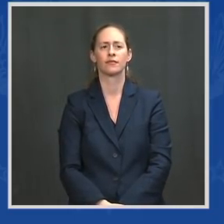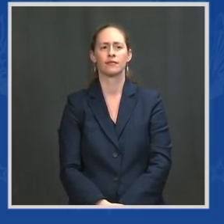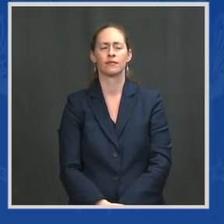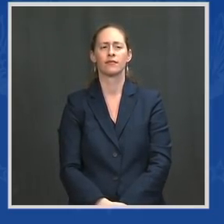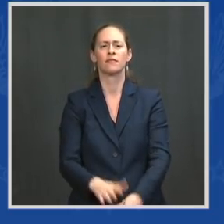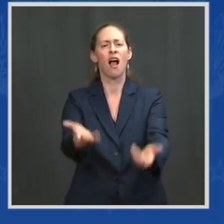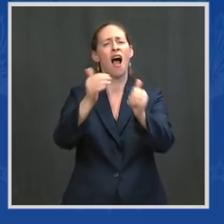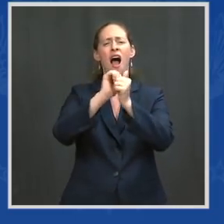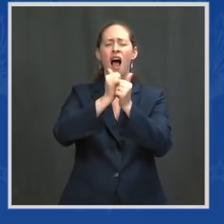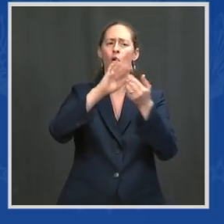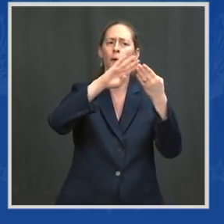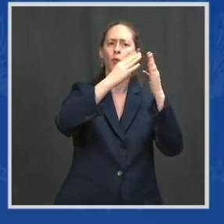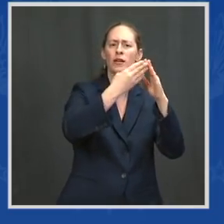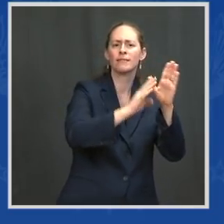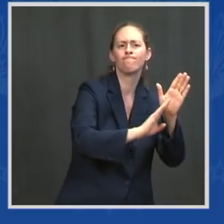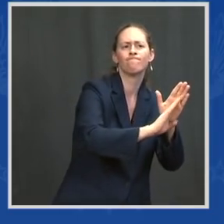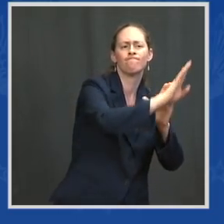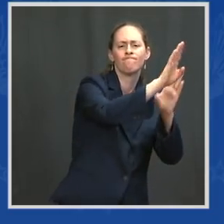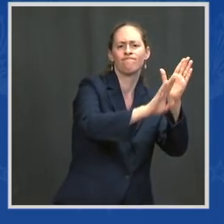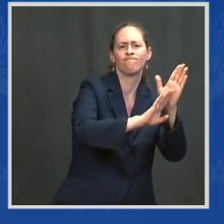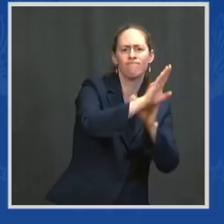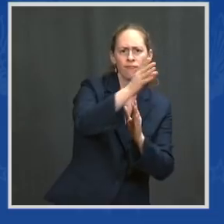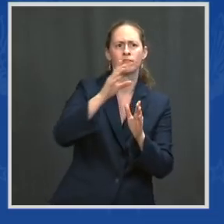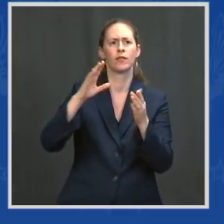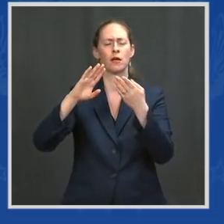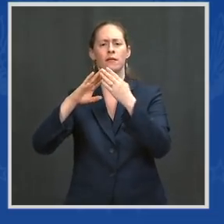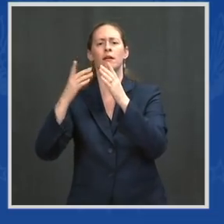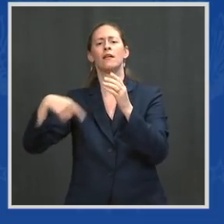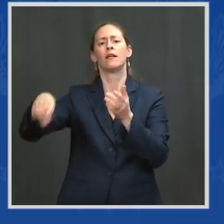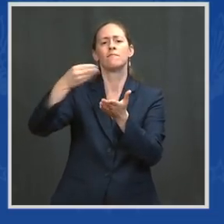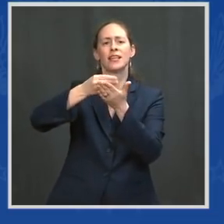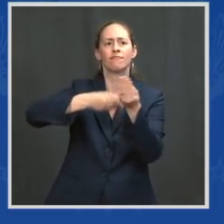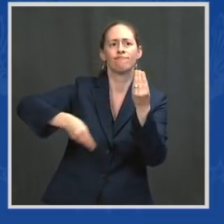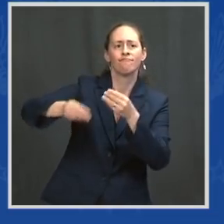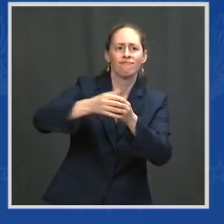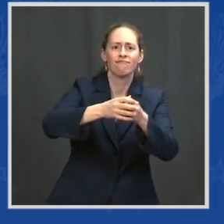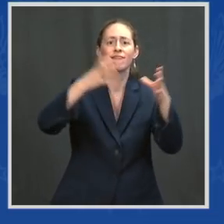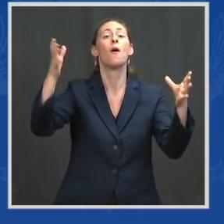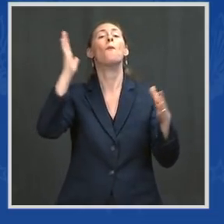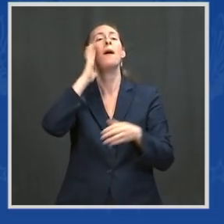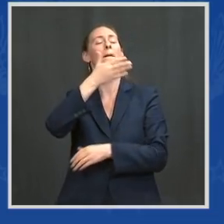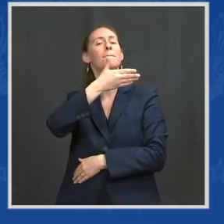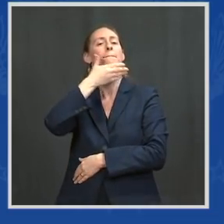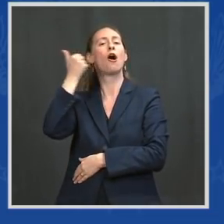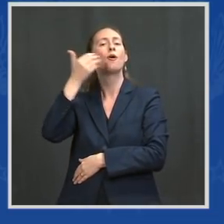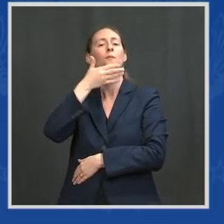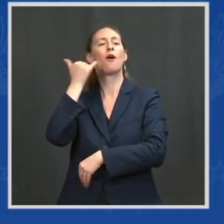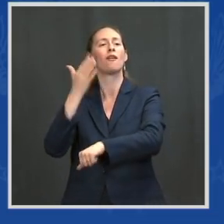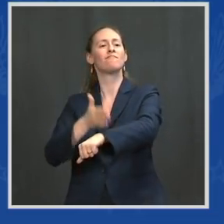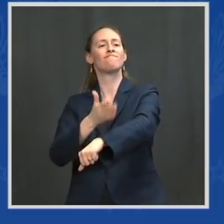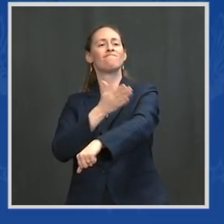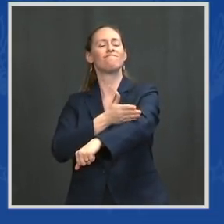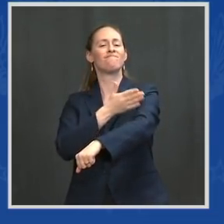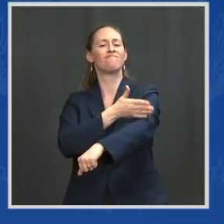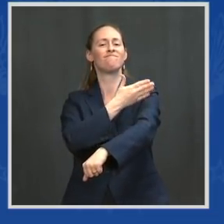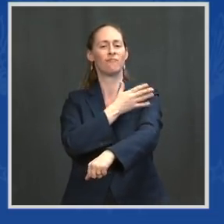if we're going to be able to build back better. And I'm going to close by asking everyone, if you haven't done so already,